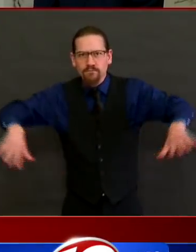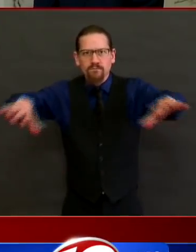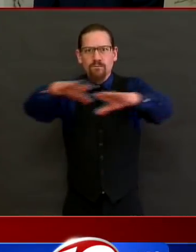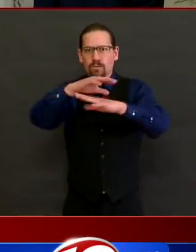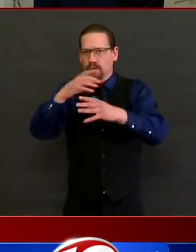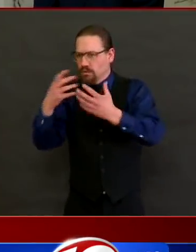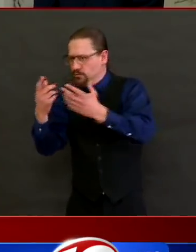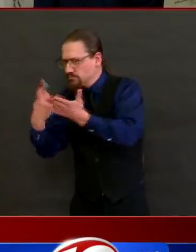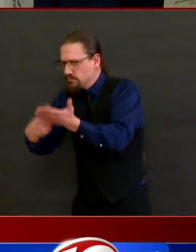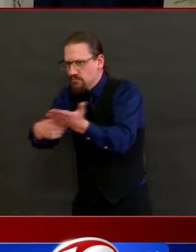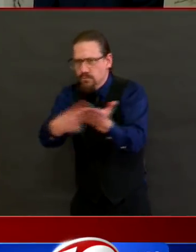SO, I WILL HOLD STEADY RIGHT NOW